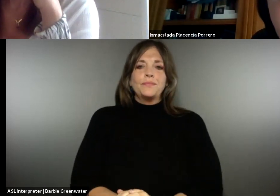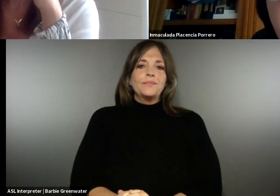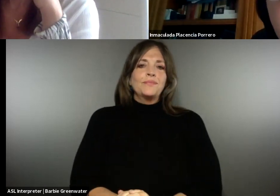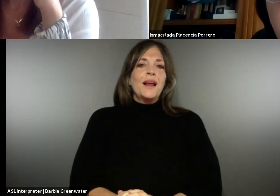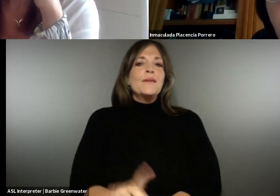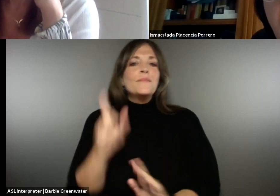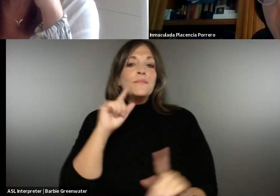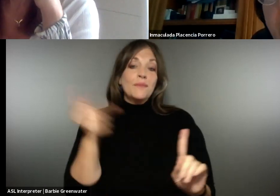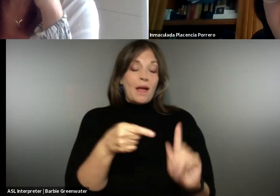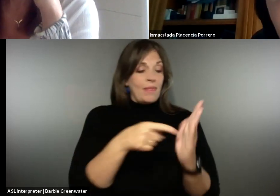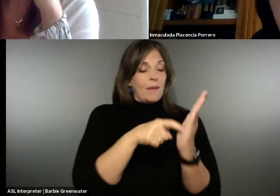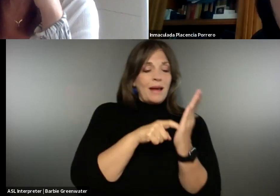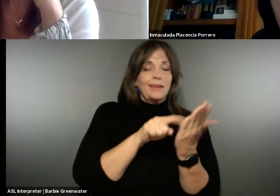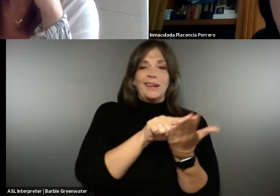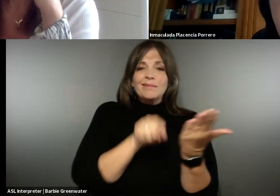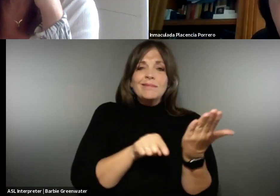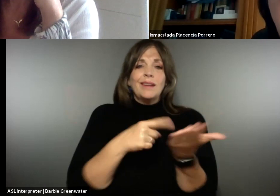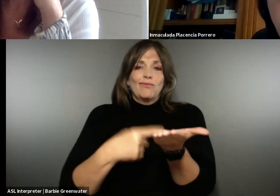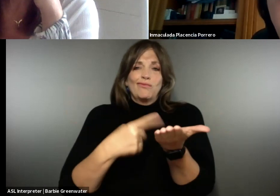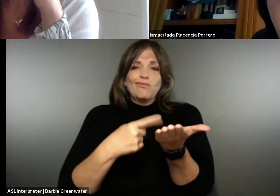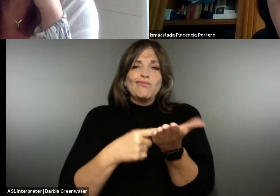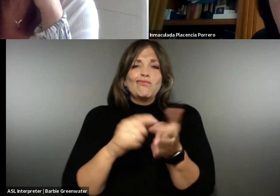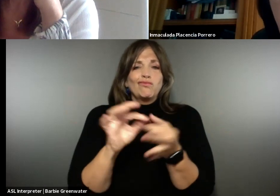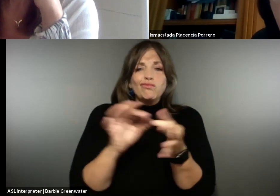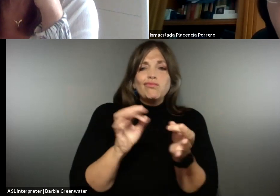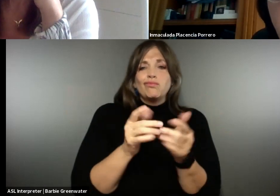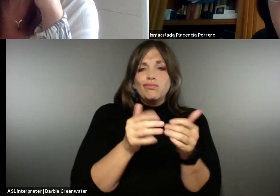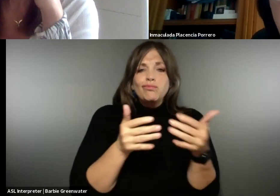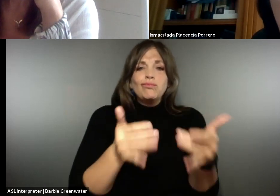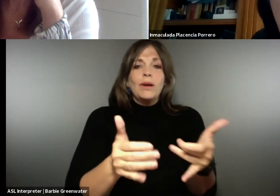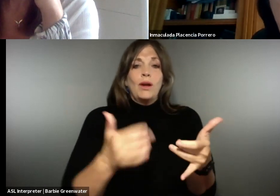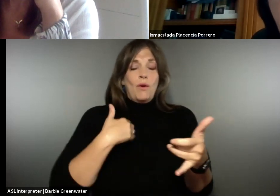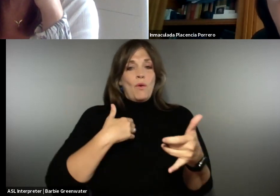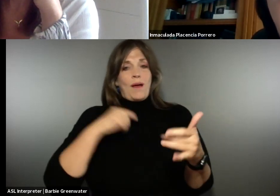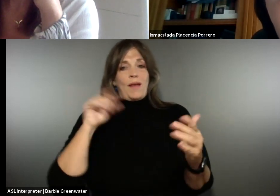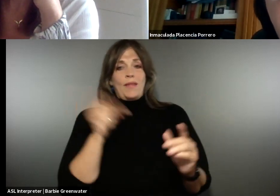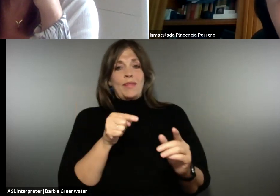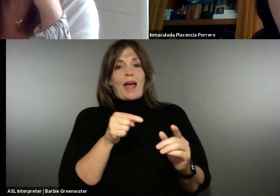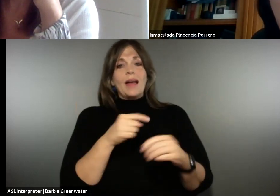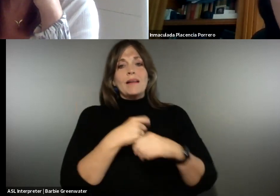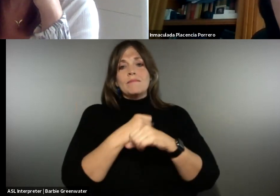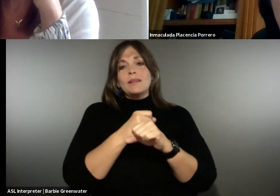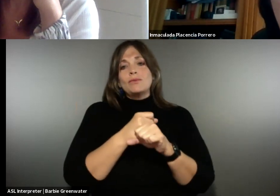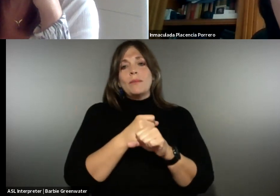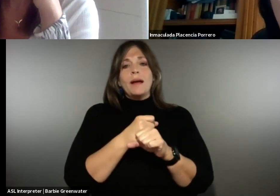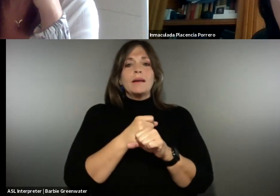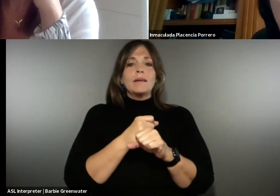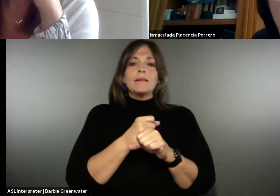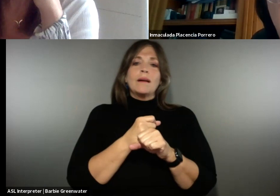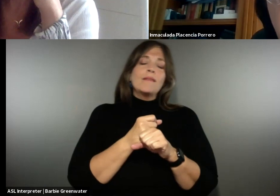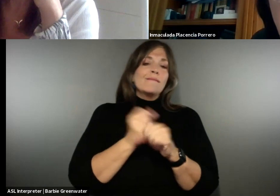mandate. We have placed the issue in several standardization groups and for starting the discussion, and the intention, and we have said it before